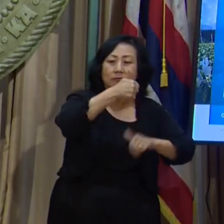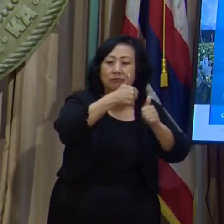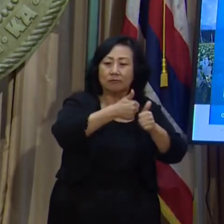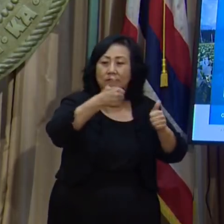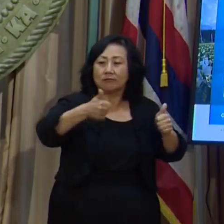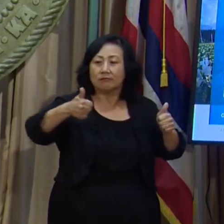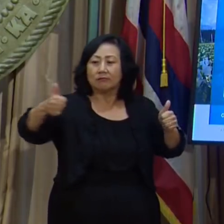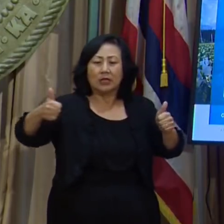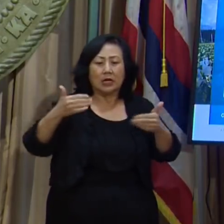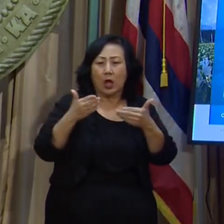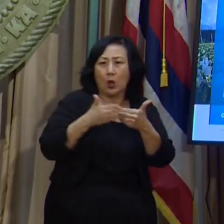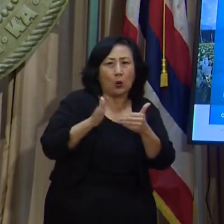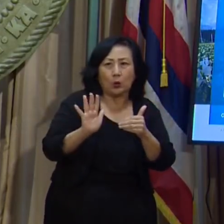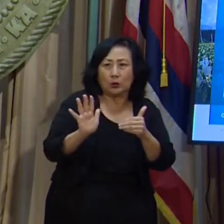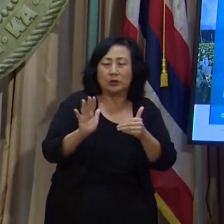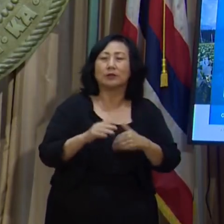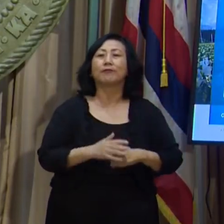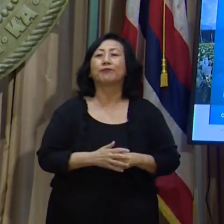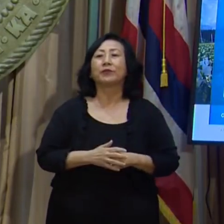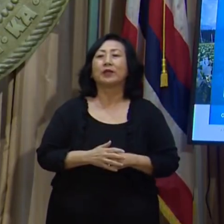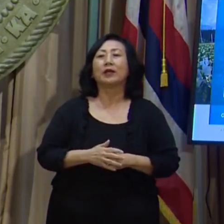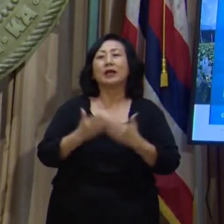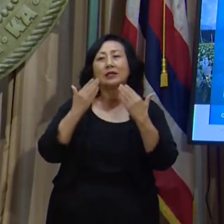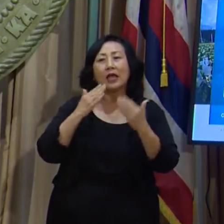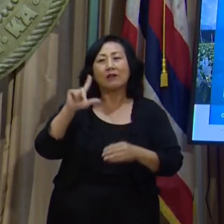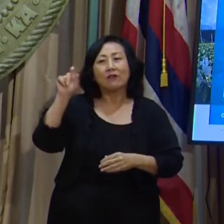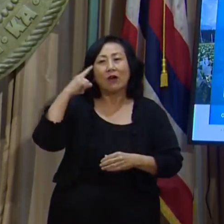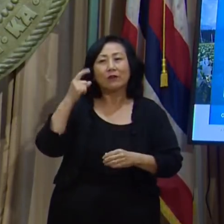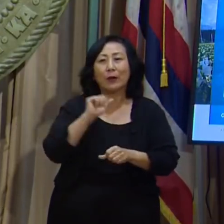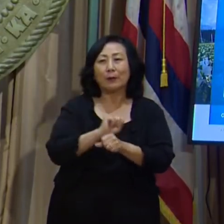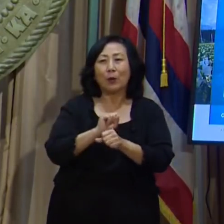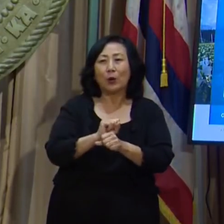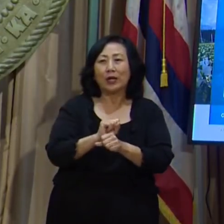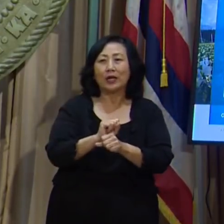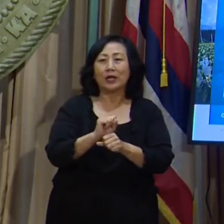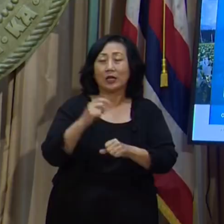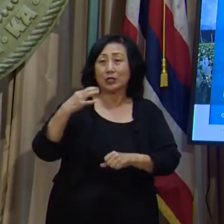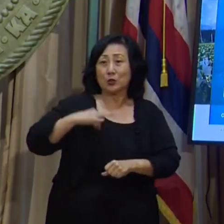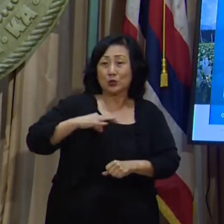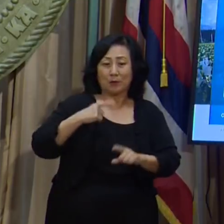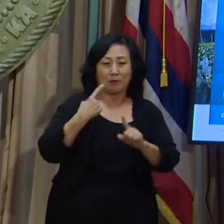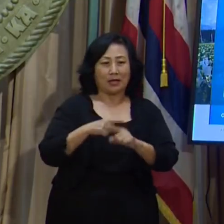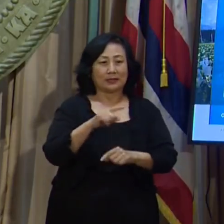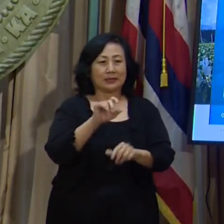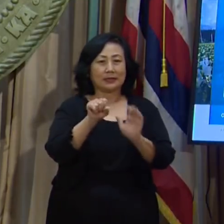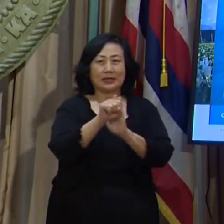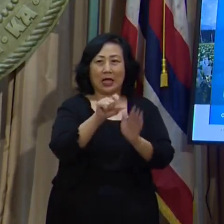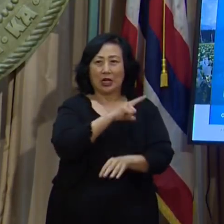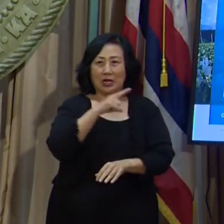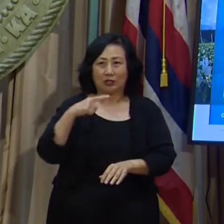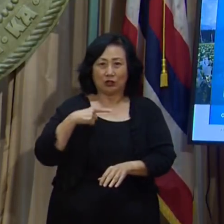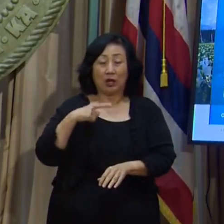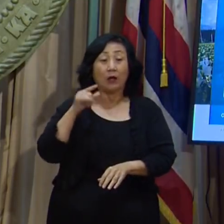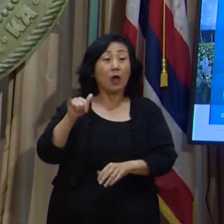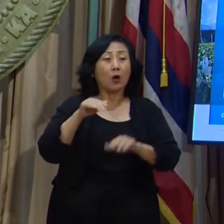AT THE WORKCENTER. ALL WORKSTATIONS ARE SET UP GUIDELINES.